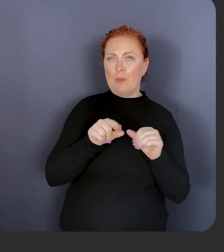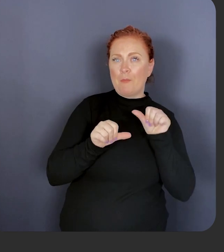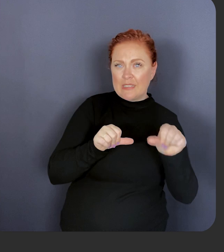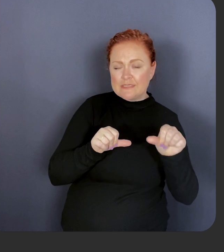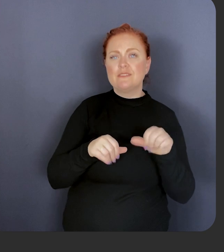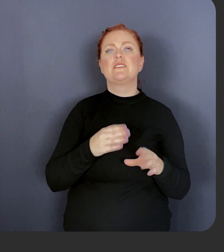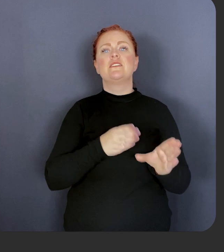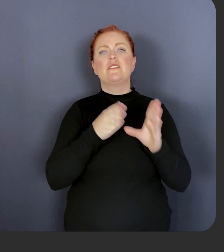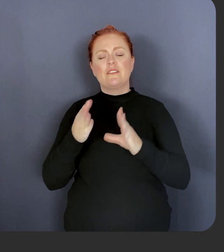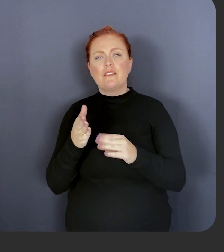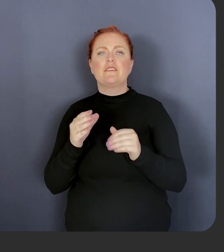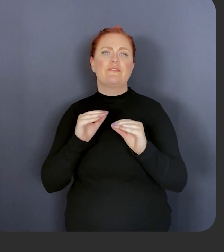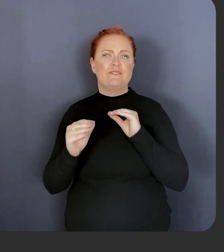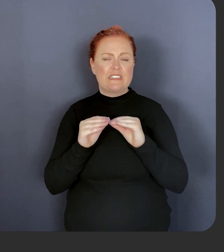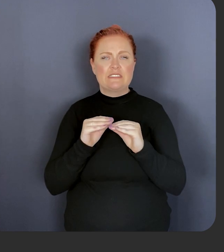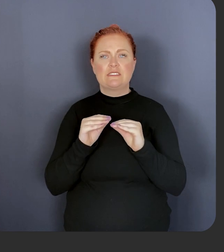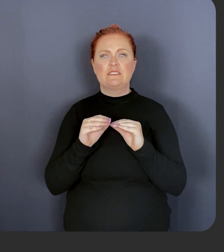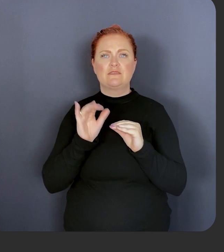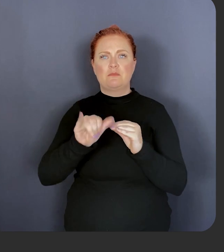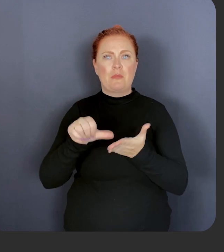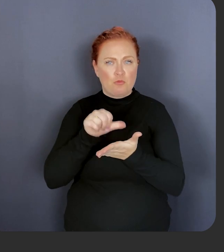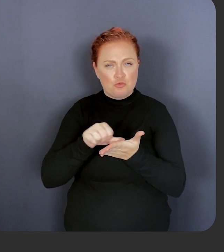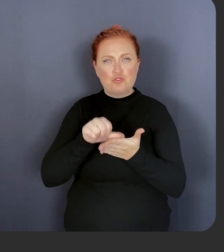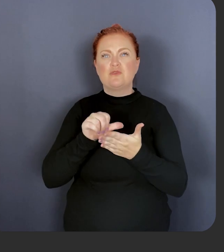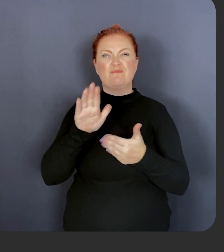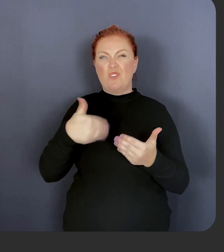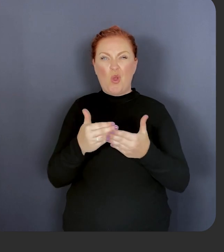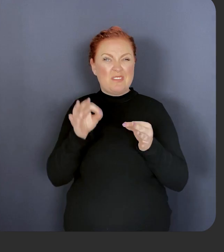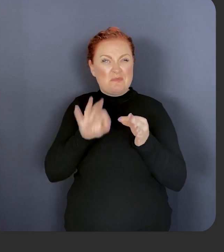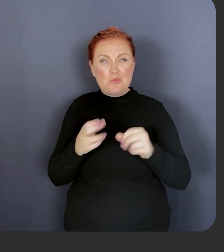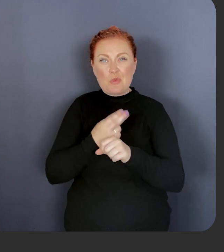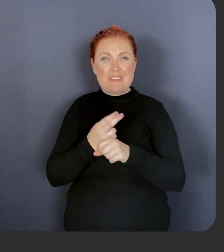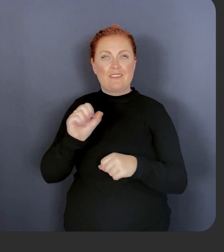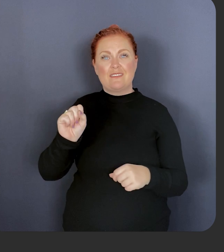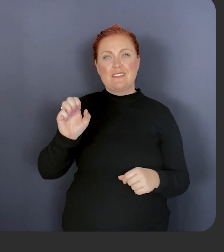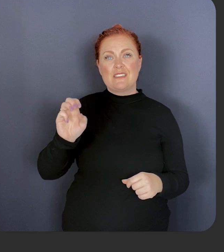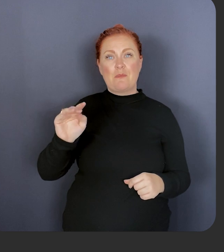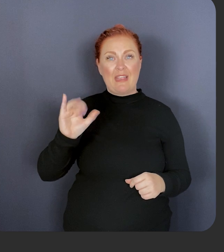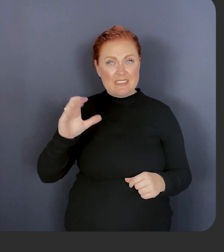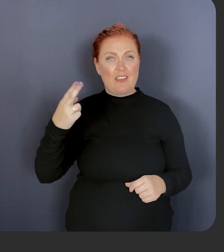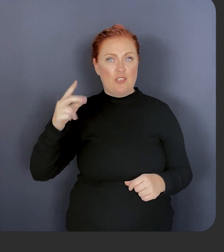issue and we fixed this page, all with just using semantic built-in HTML.